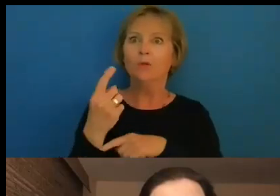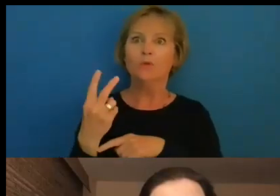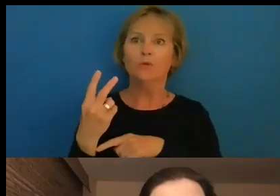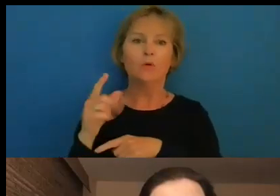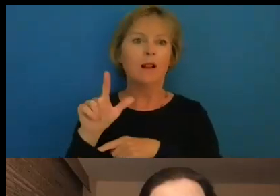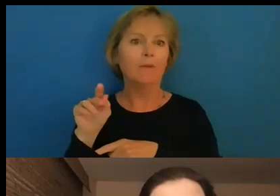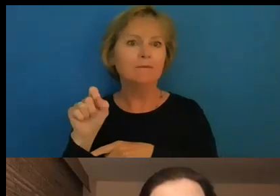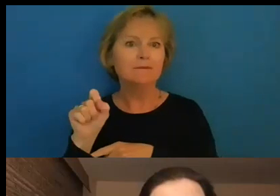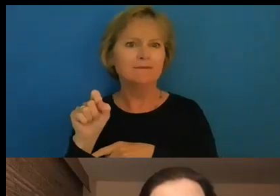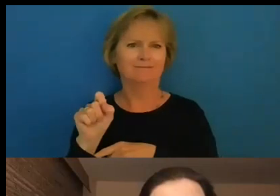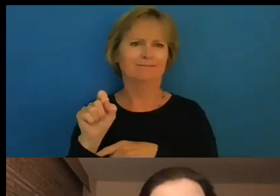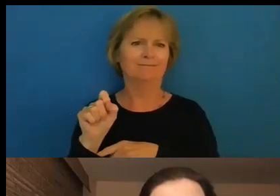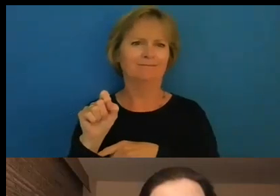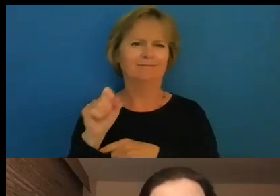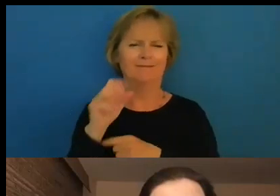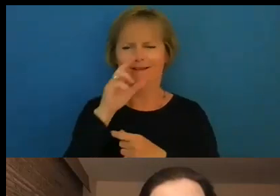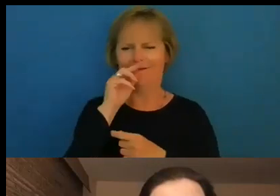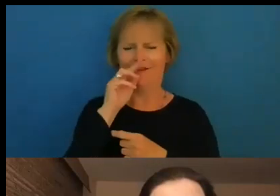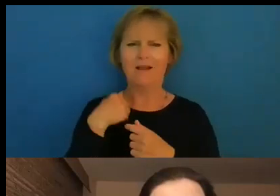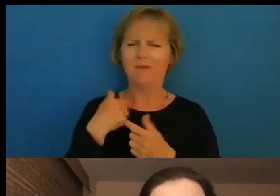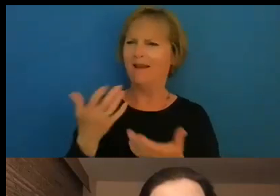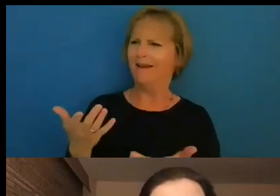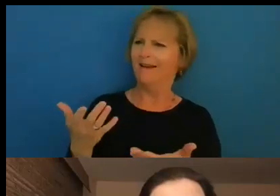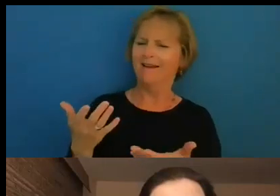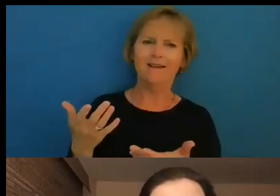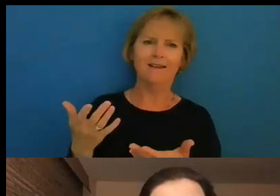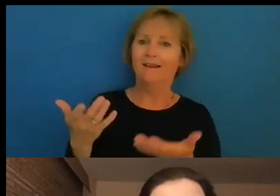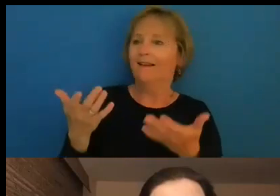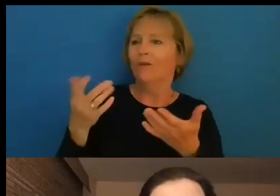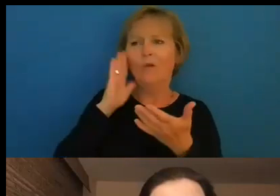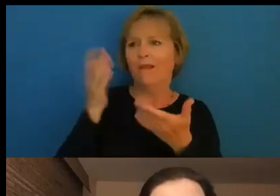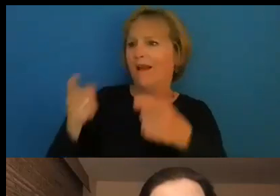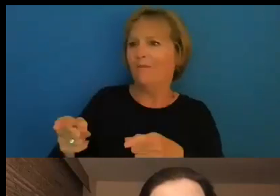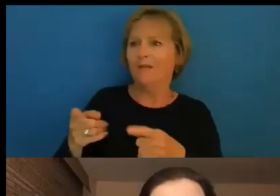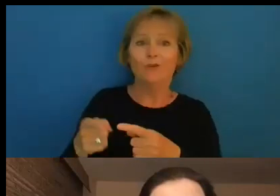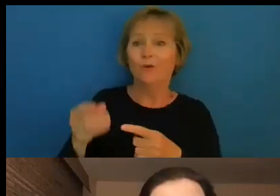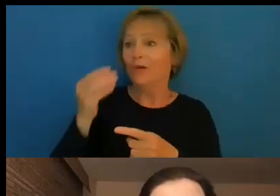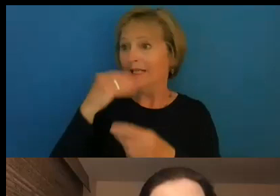And it's funny too, it's like inevitability, your eating is going to change, your activities